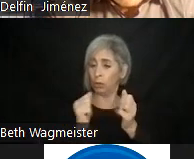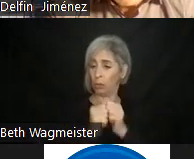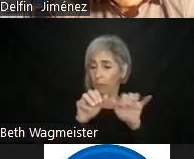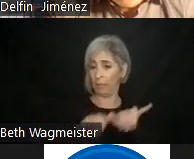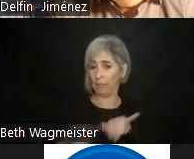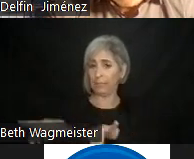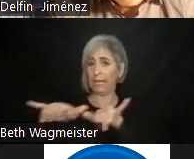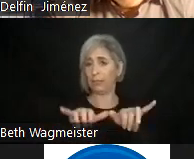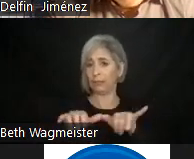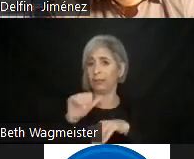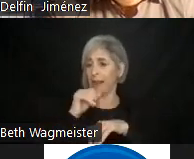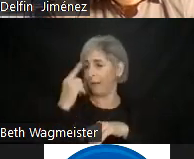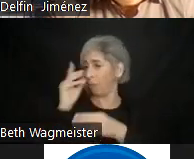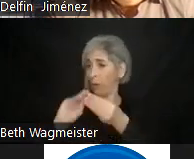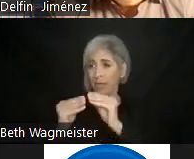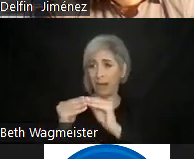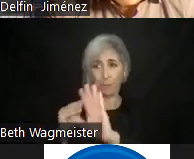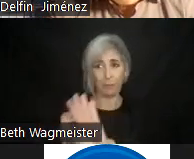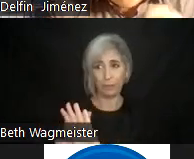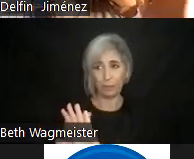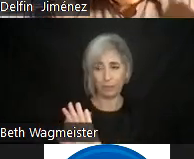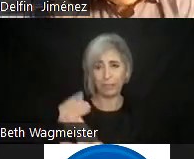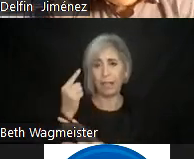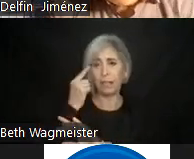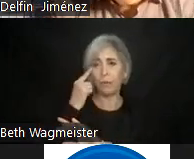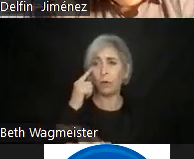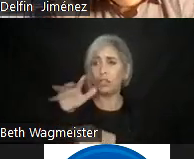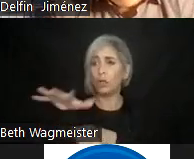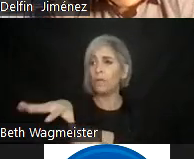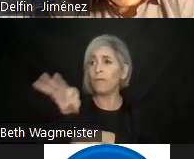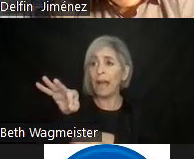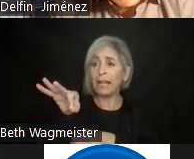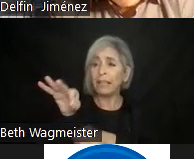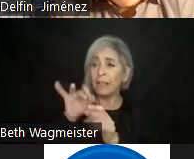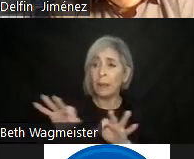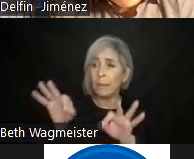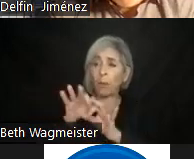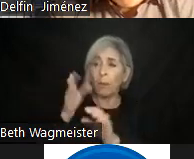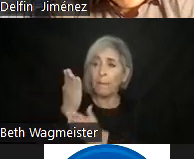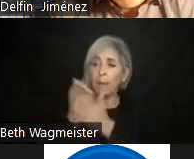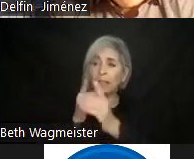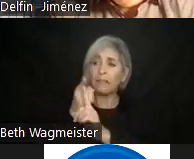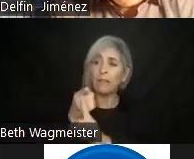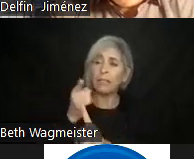not for numbers. It is for locate the points in the different situations.